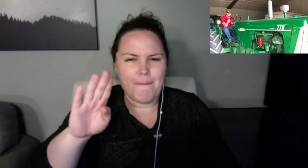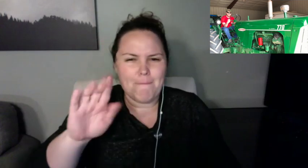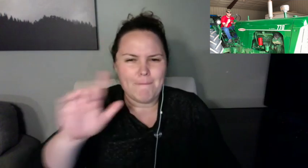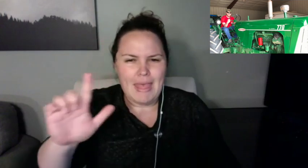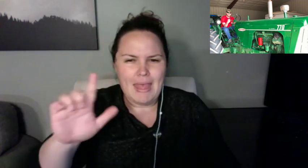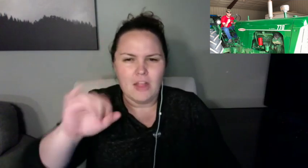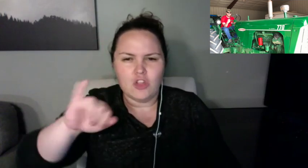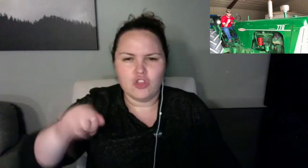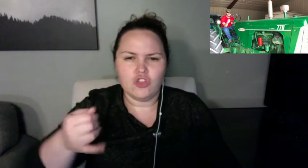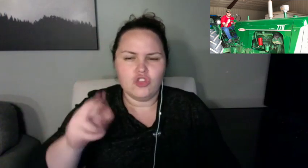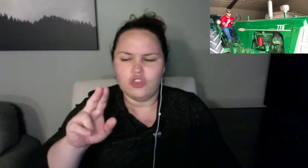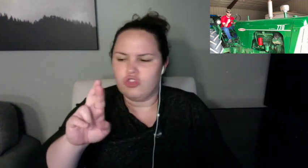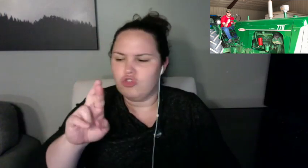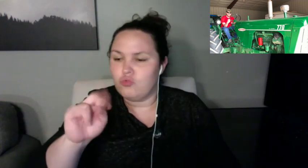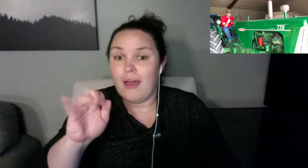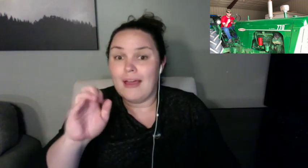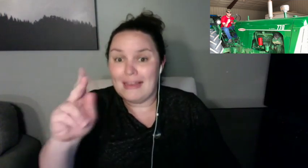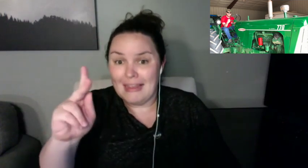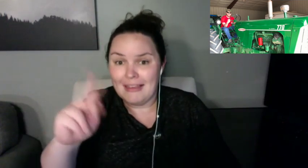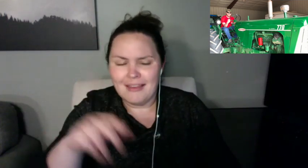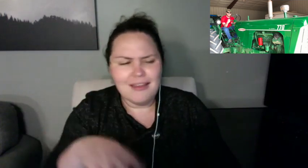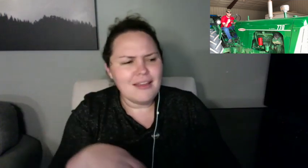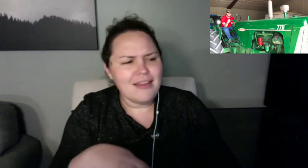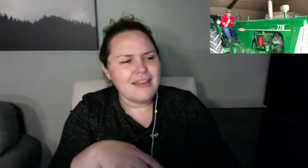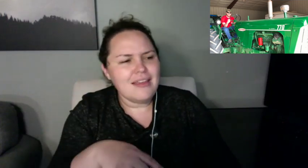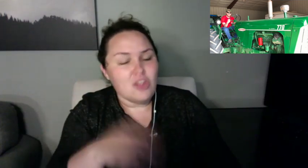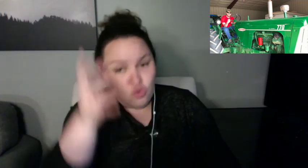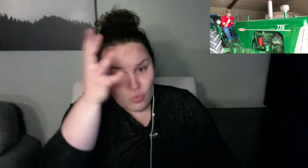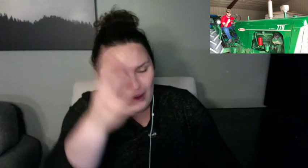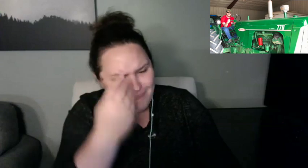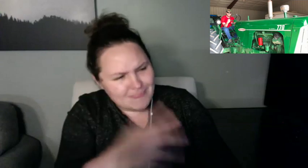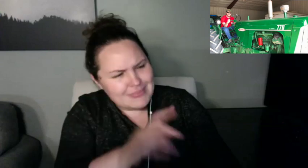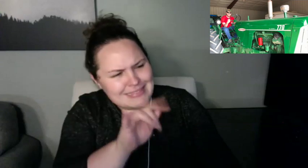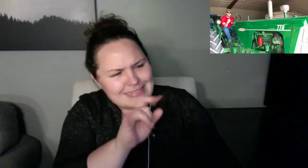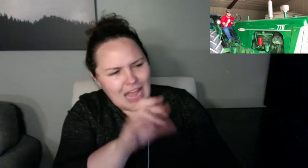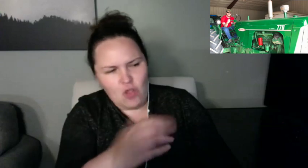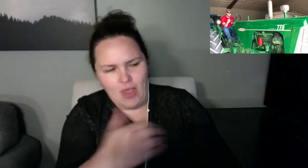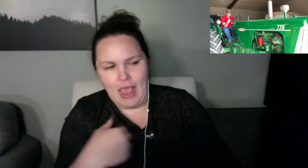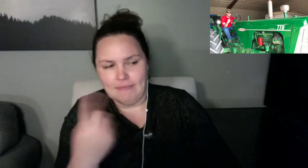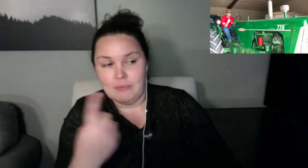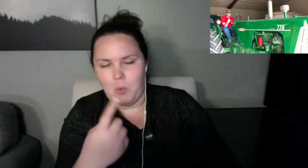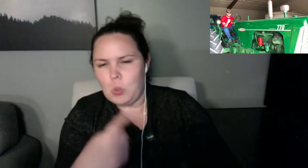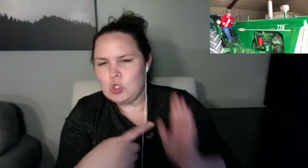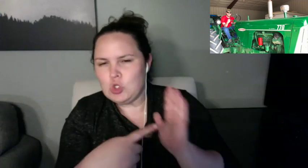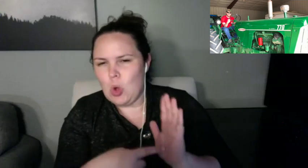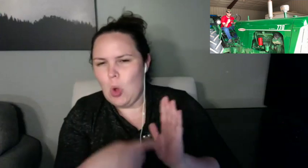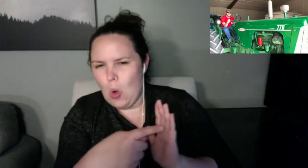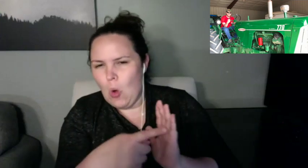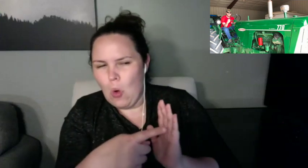said, Tyler, I got something out here that I want to show you that's a lot like my